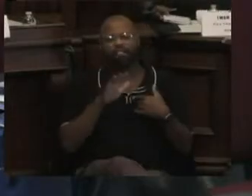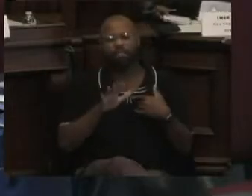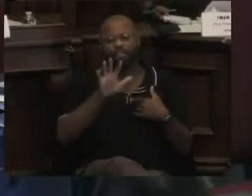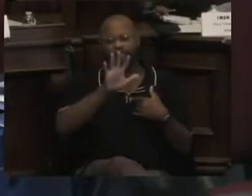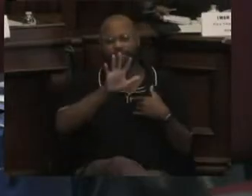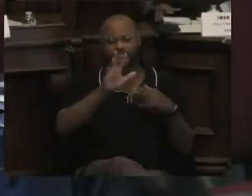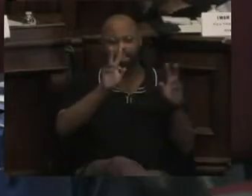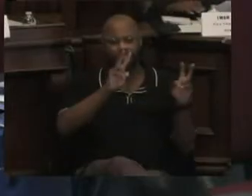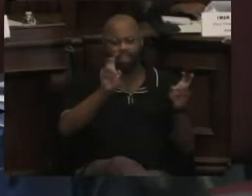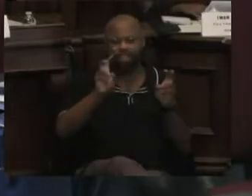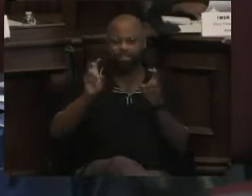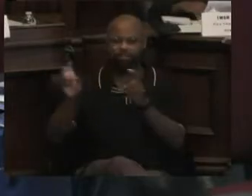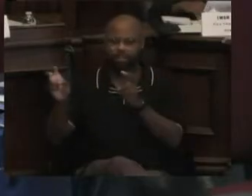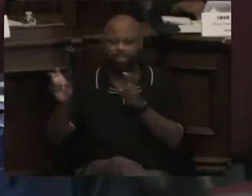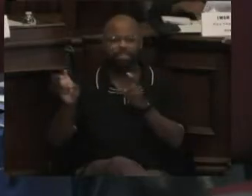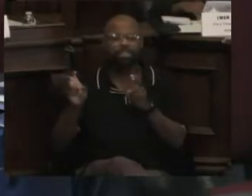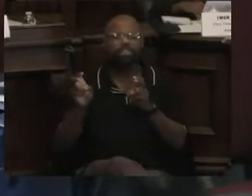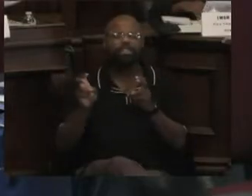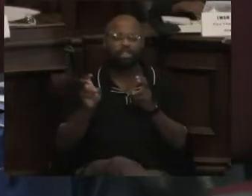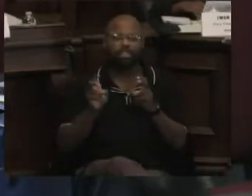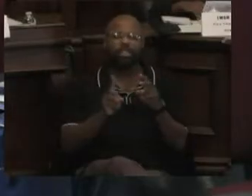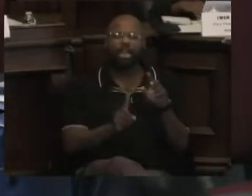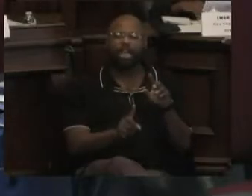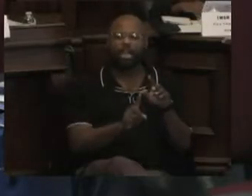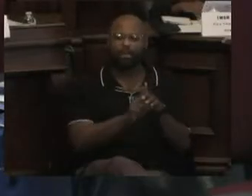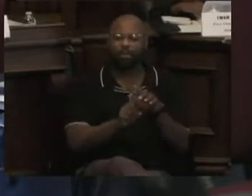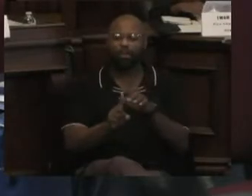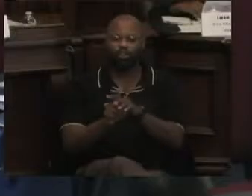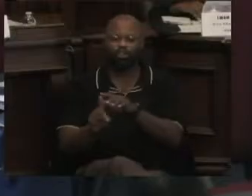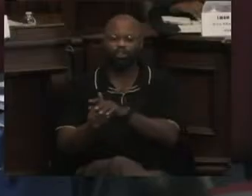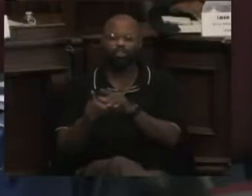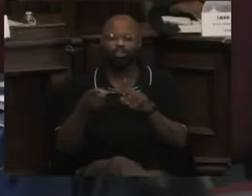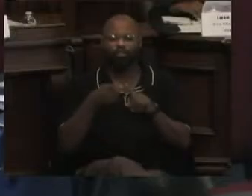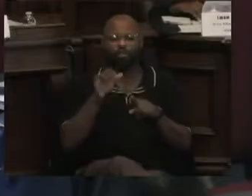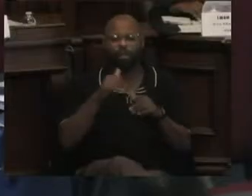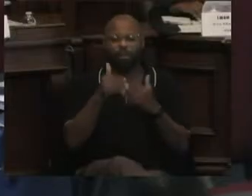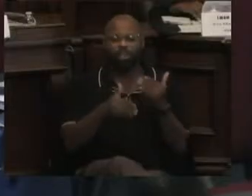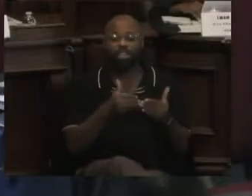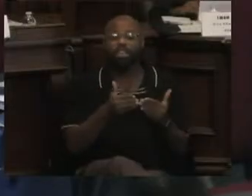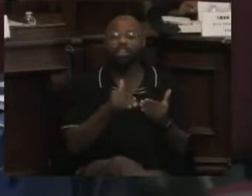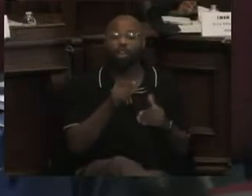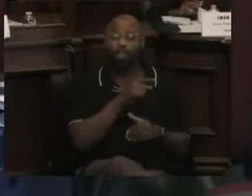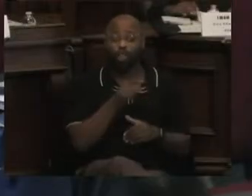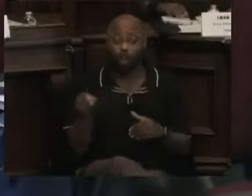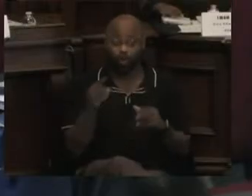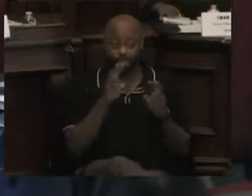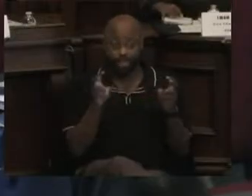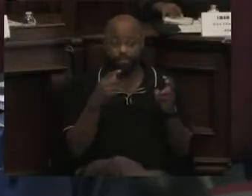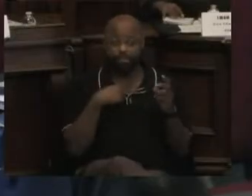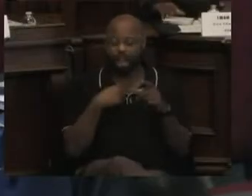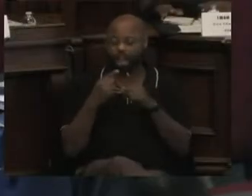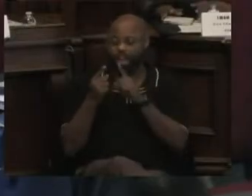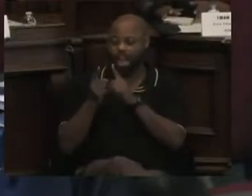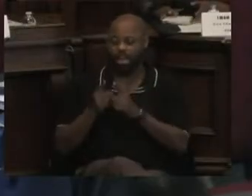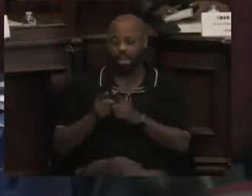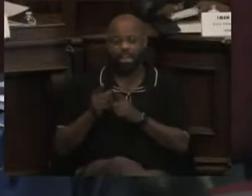I described just that, and I broke down to about five themes